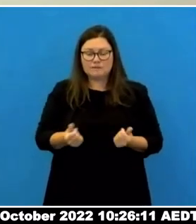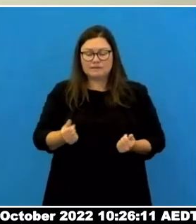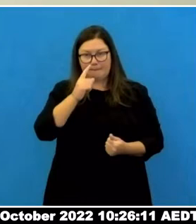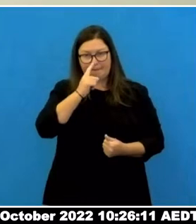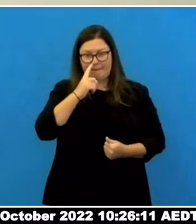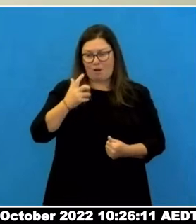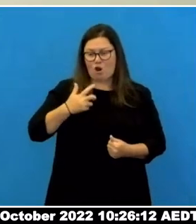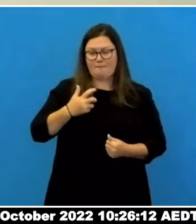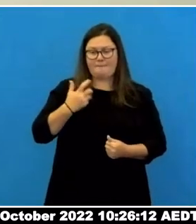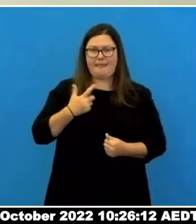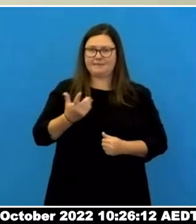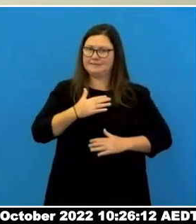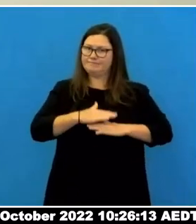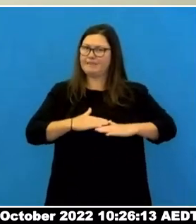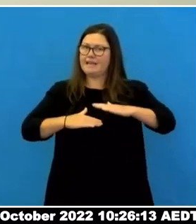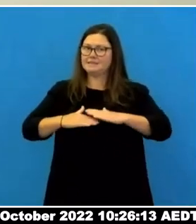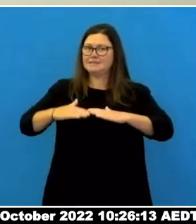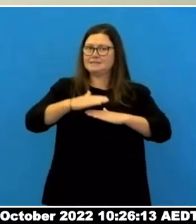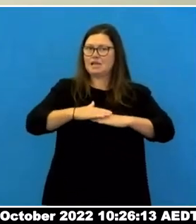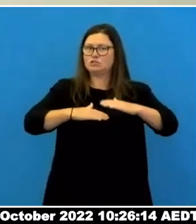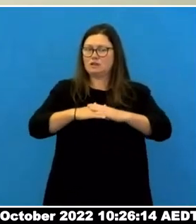My last question and the Commissioners may have some comments